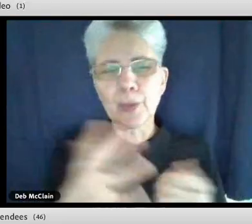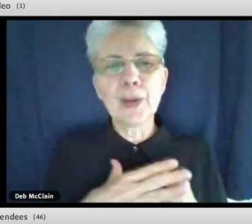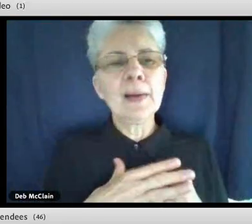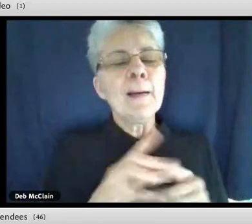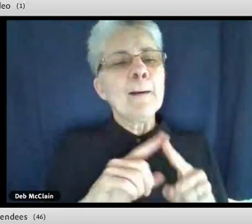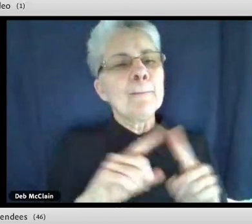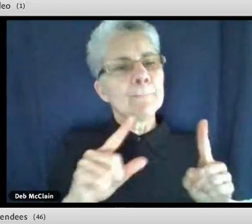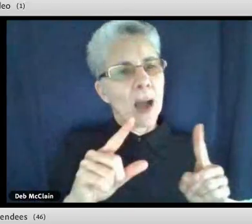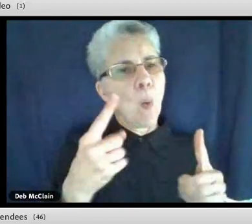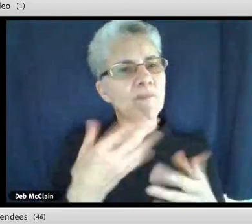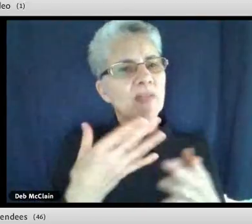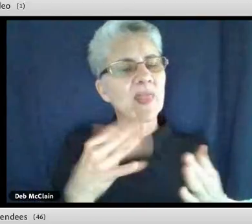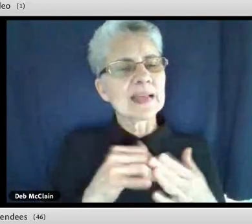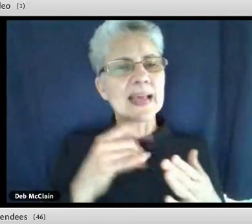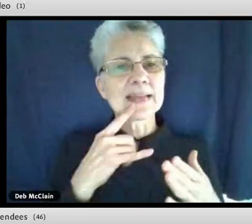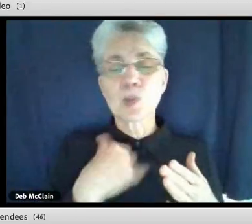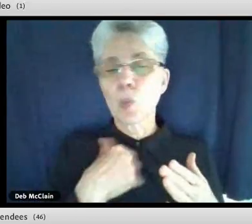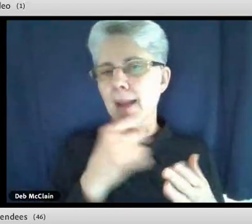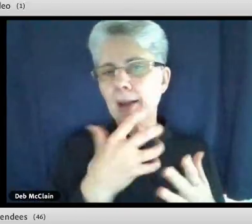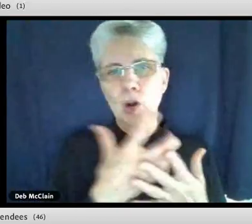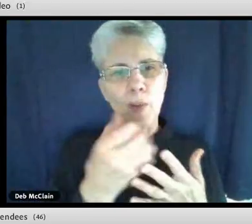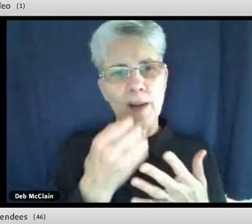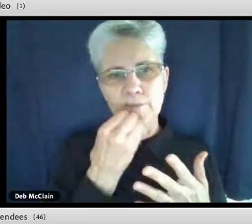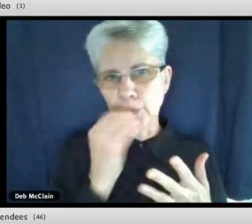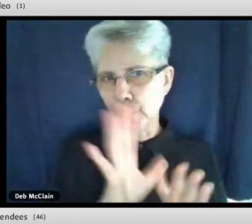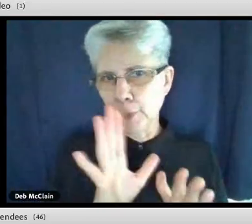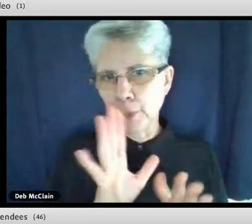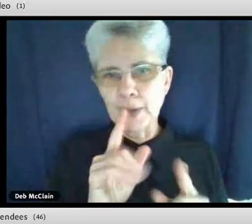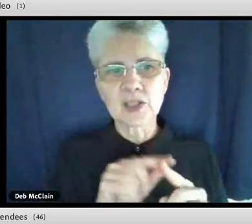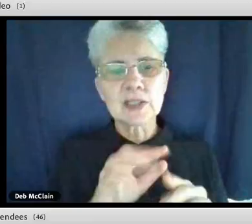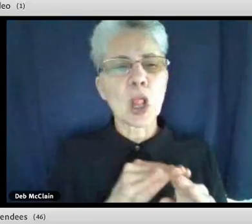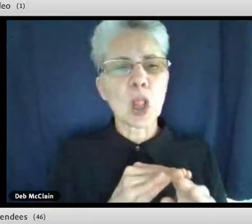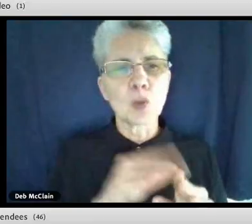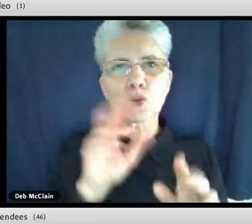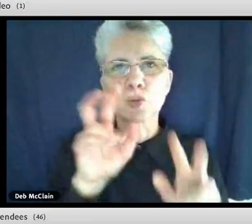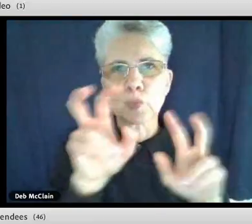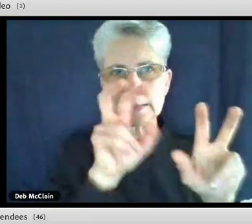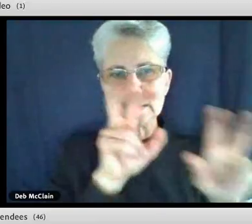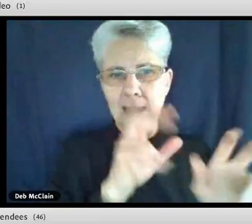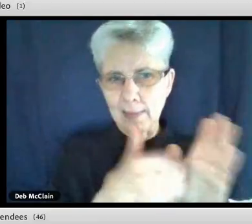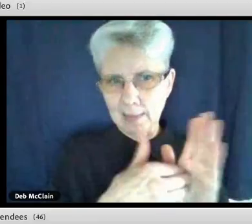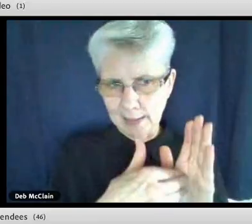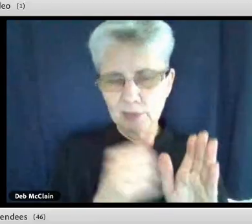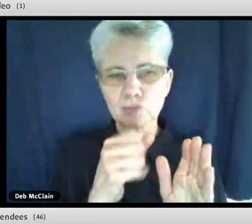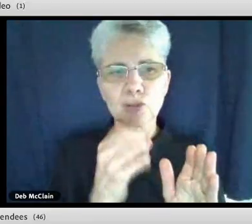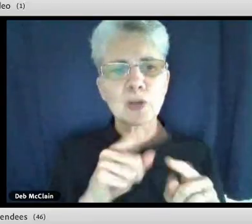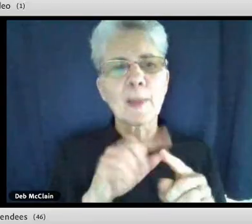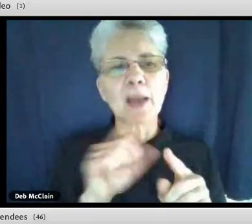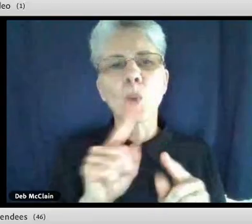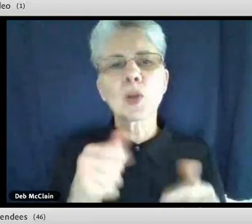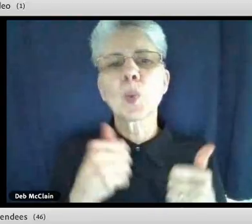but one of the things they said is, "We're not going to run out of food. It's just slow to restock," so depending on where you live.